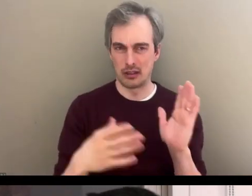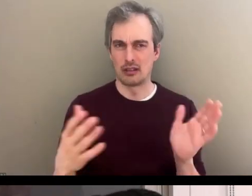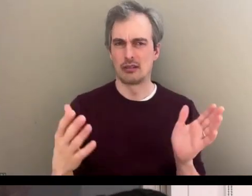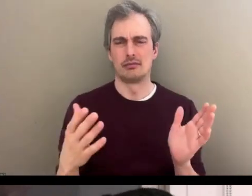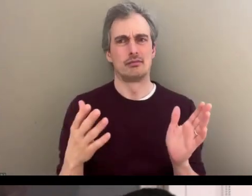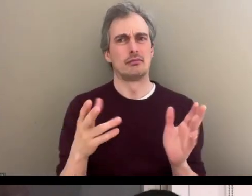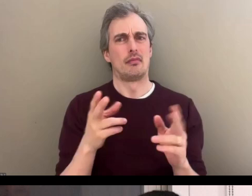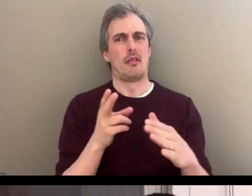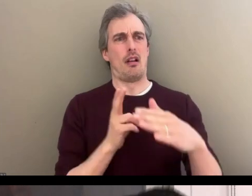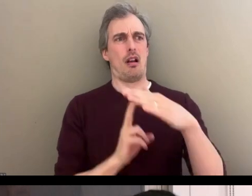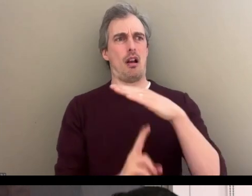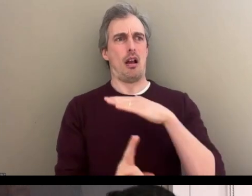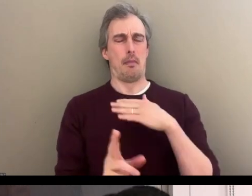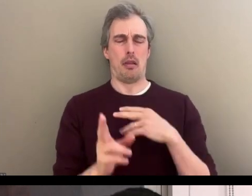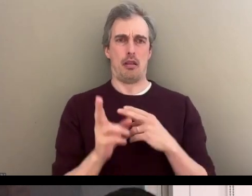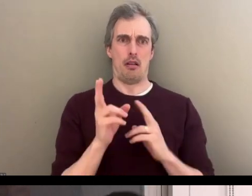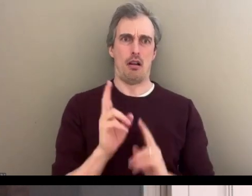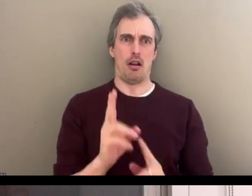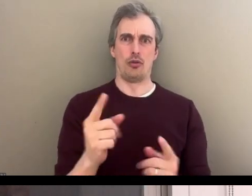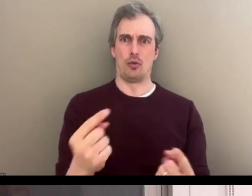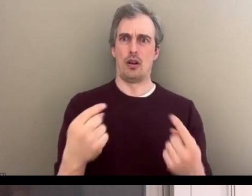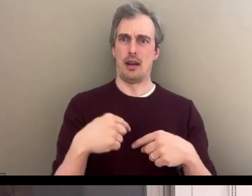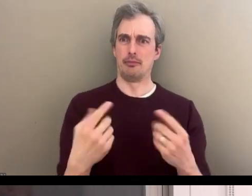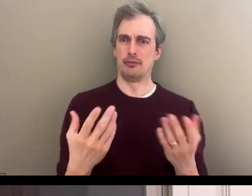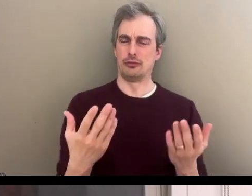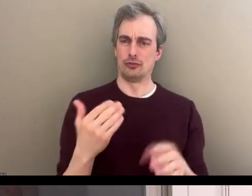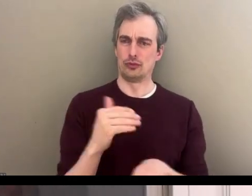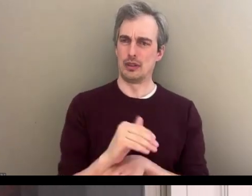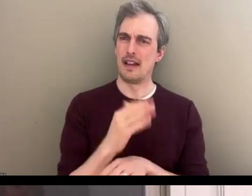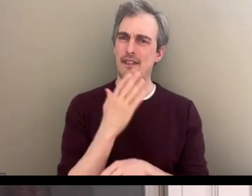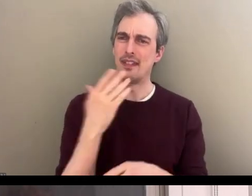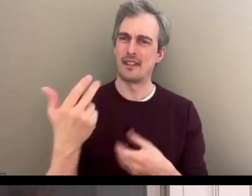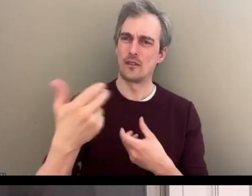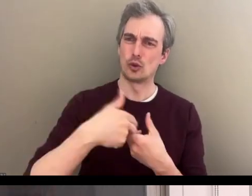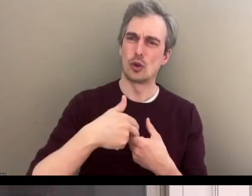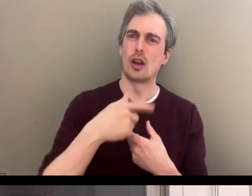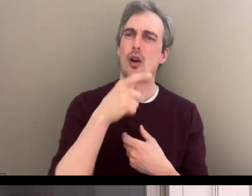then those who are tuning in on the live stream and/or catching the recording.